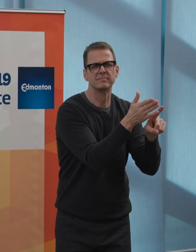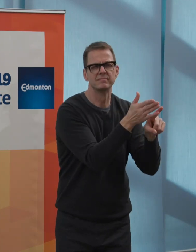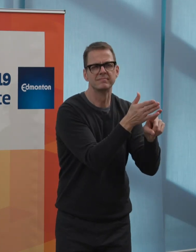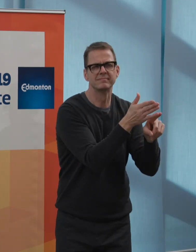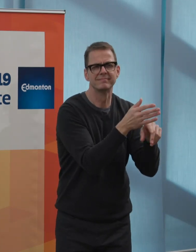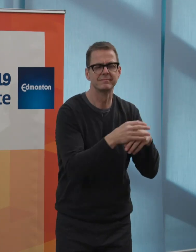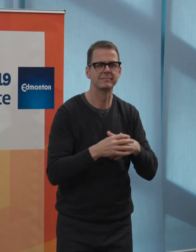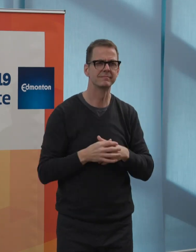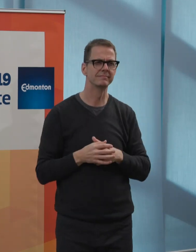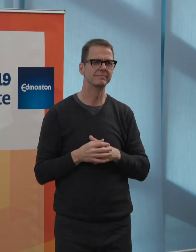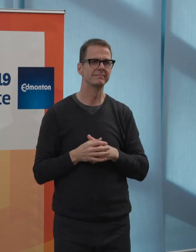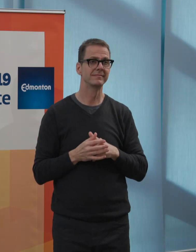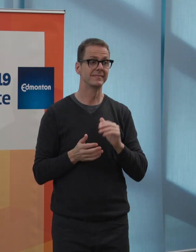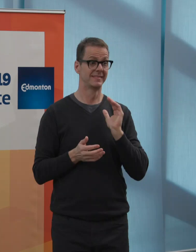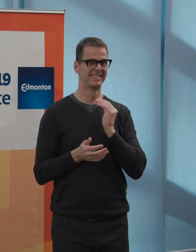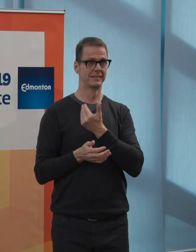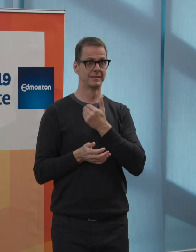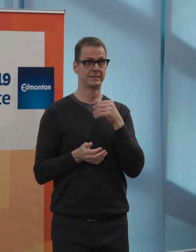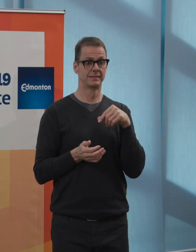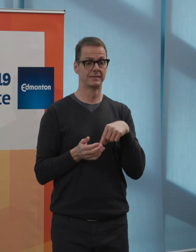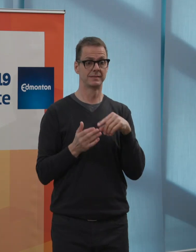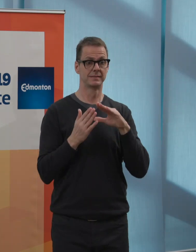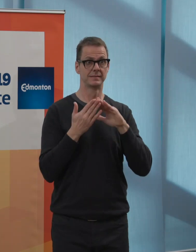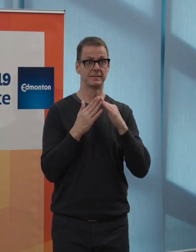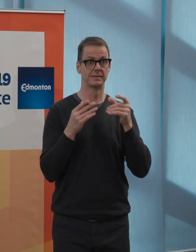assessment across what's happening in the province we felt this was an